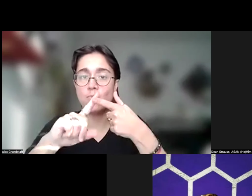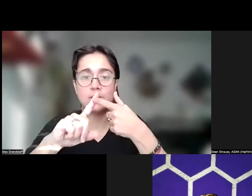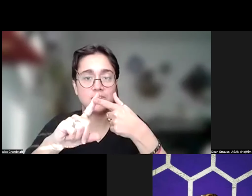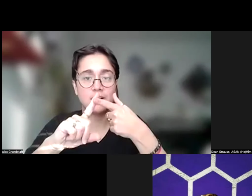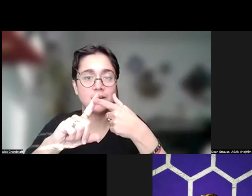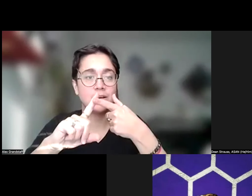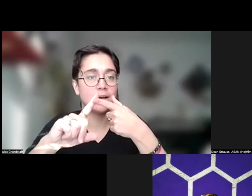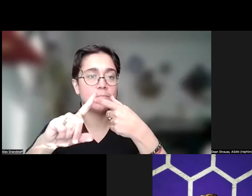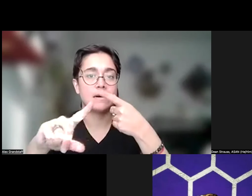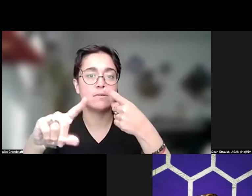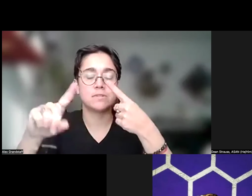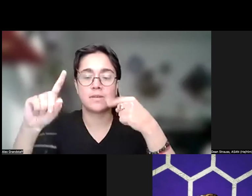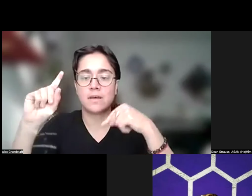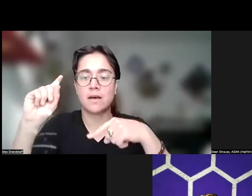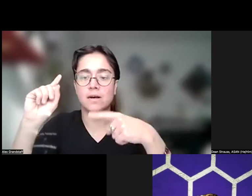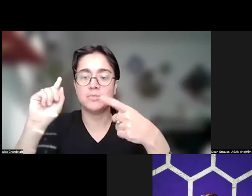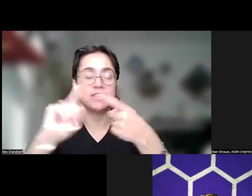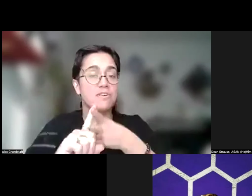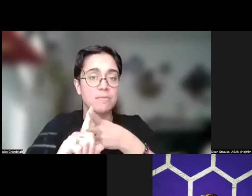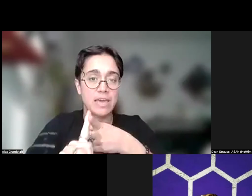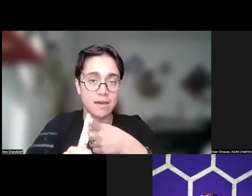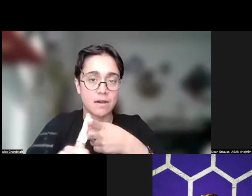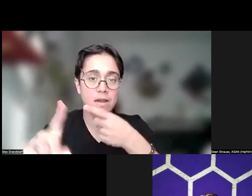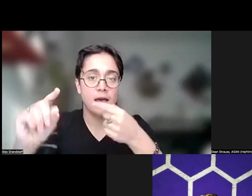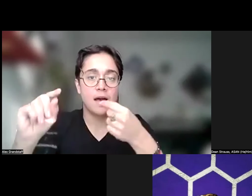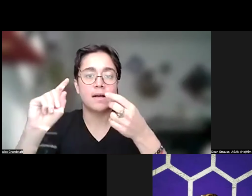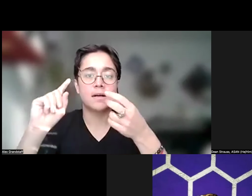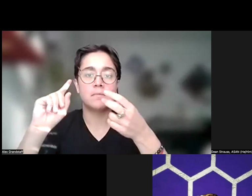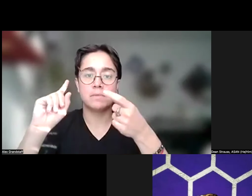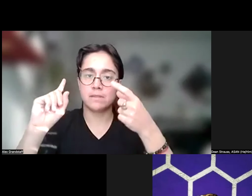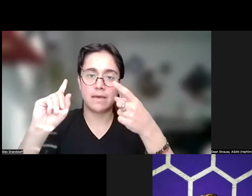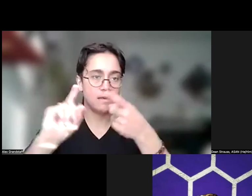work facing the government, when opportunities arise